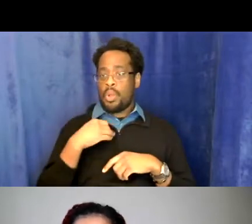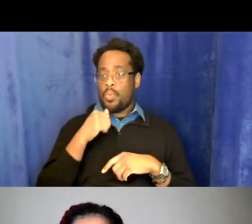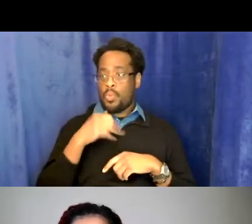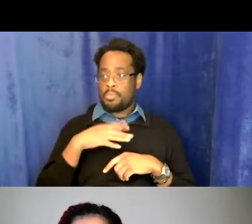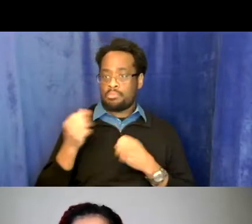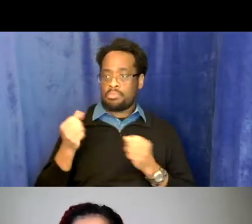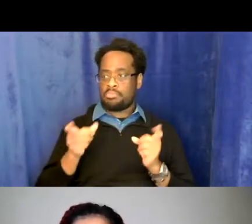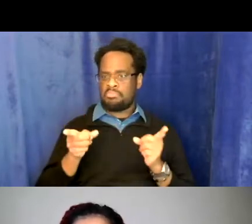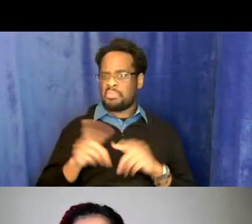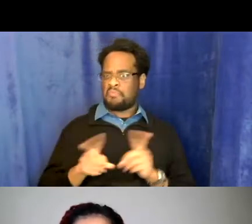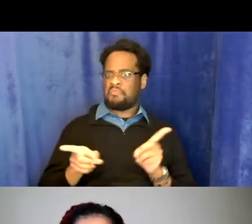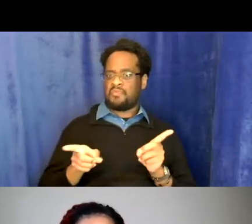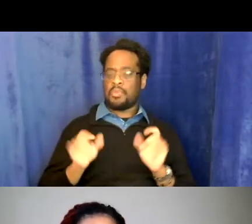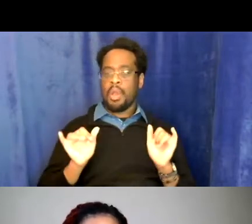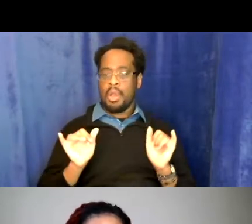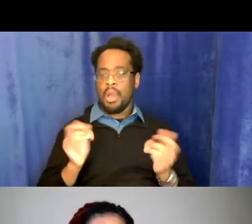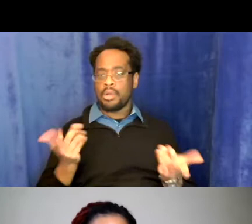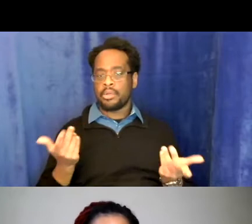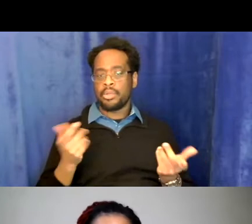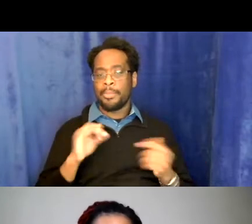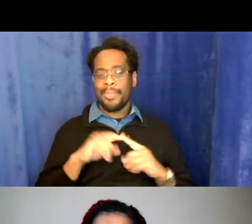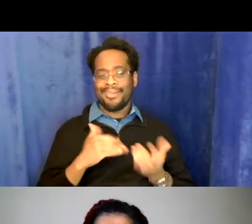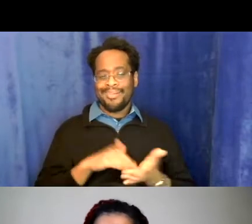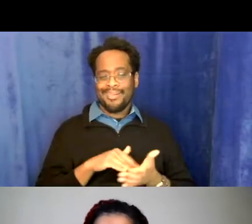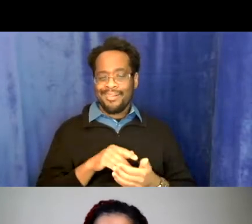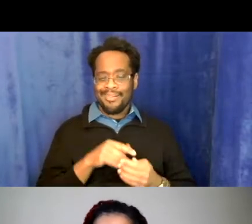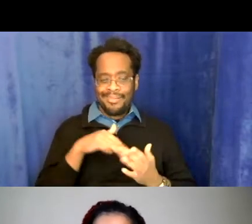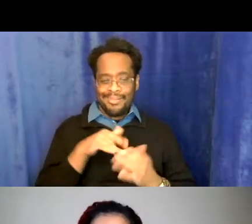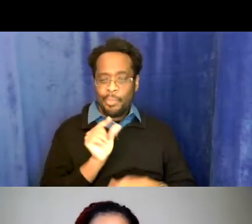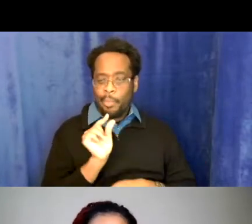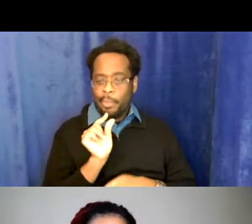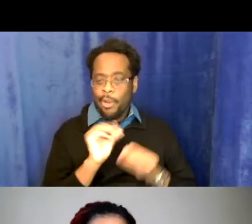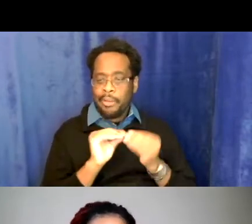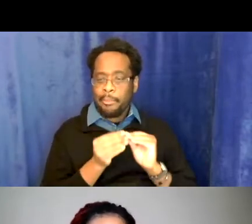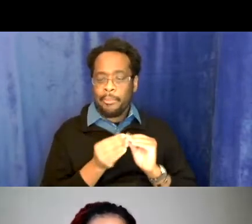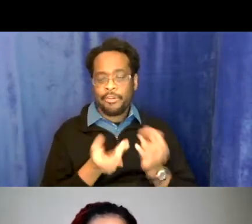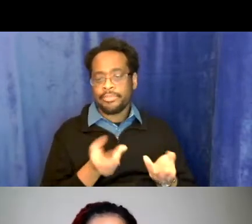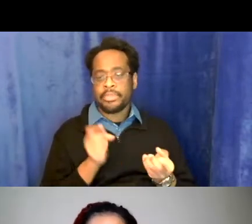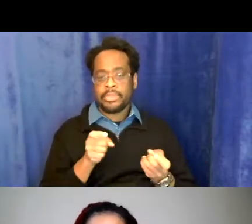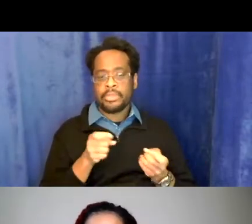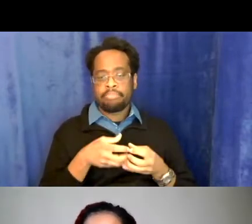may sign specifically compared to an older white woman it may look different however it may be a